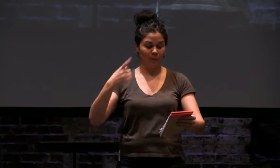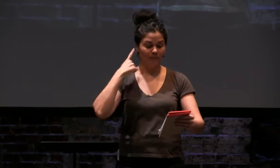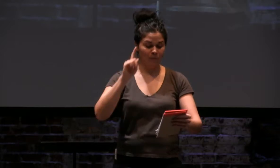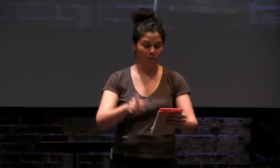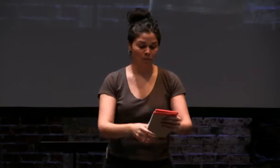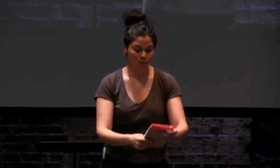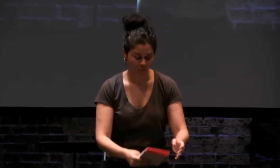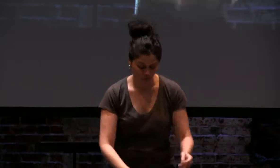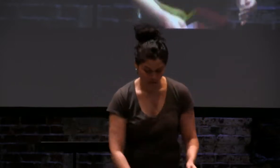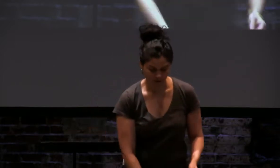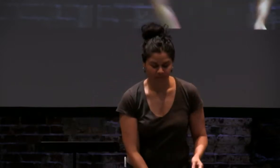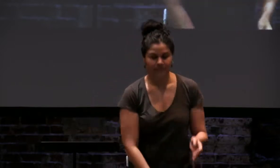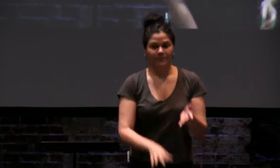Okay, the next group